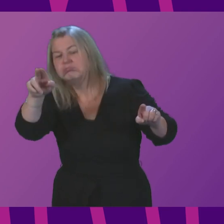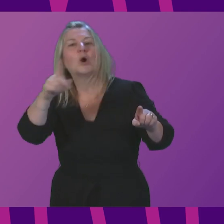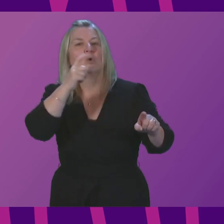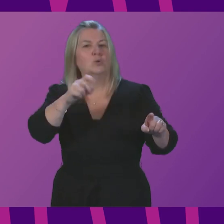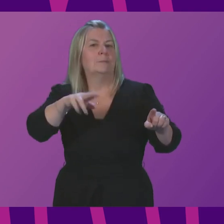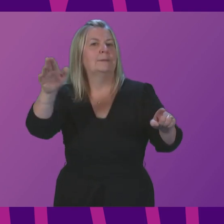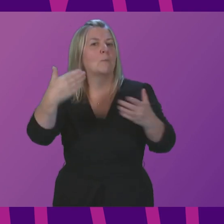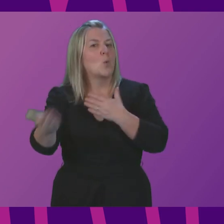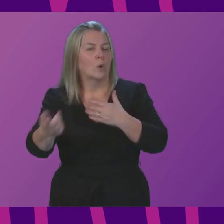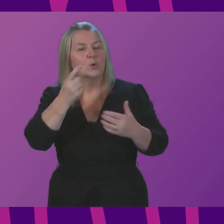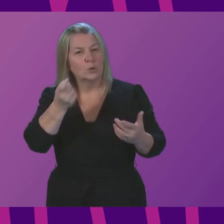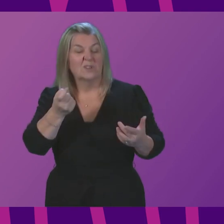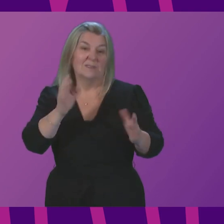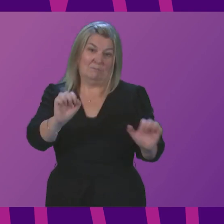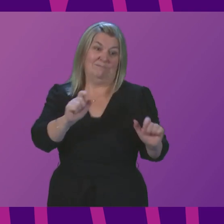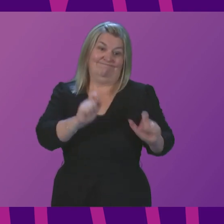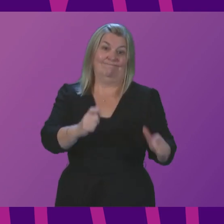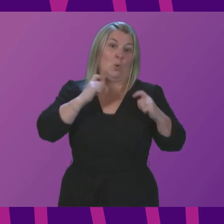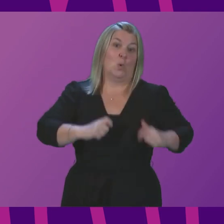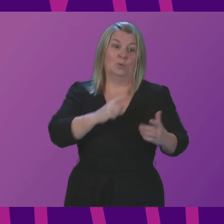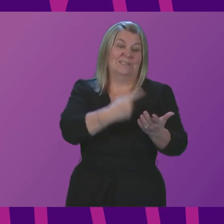much higher than that. However, it is for the sheriff to take account of the circumstances